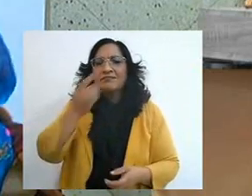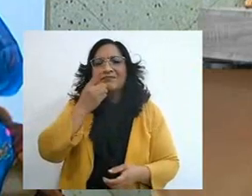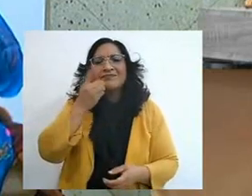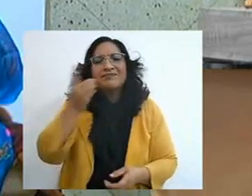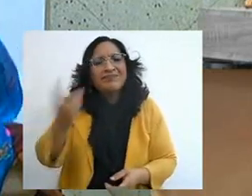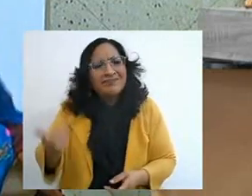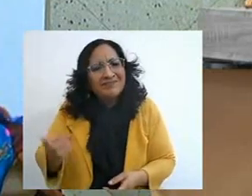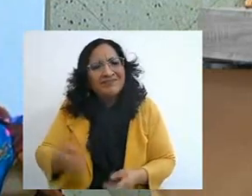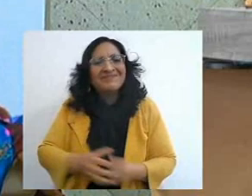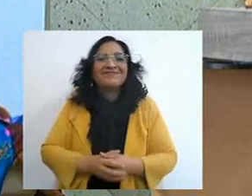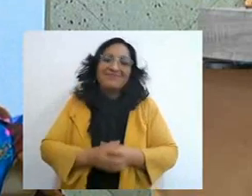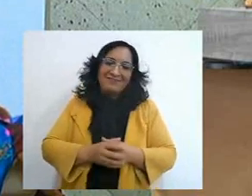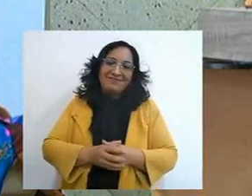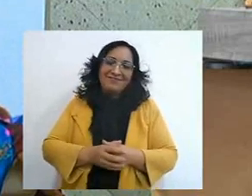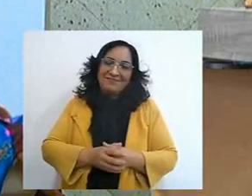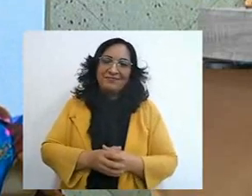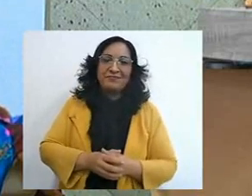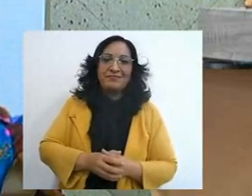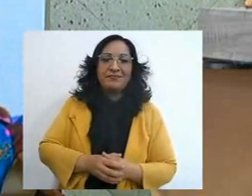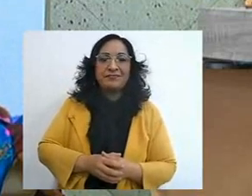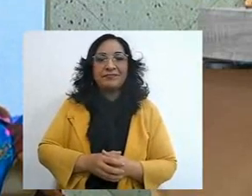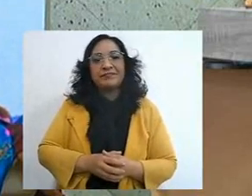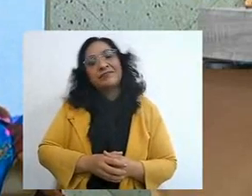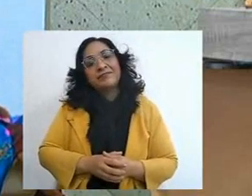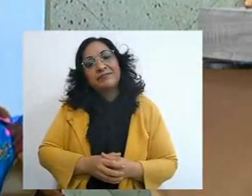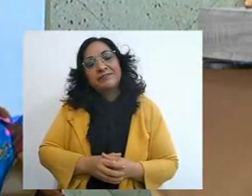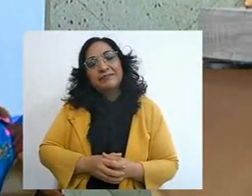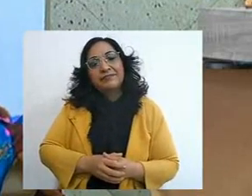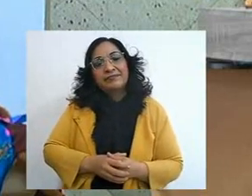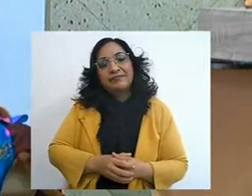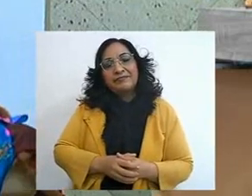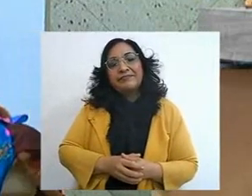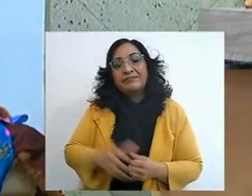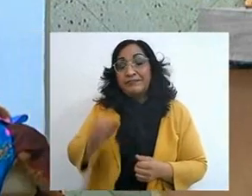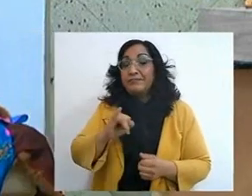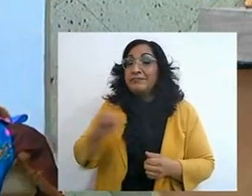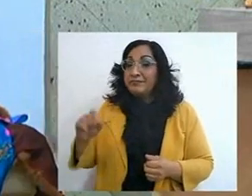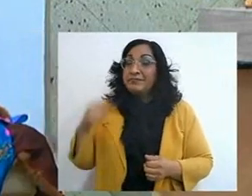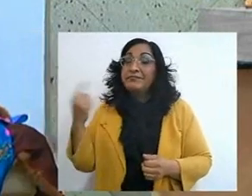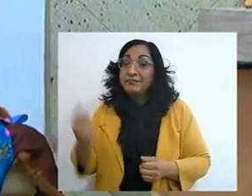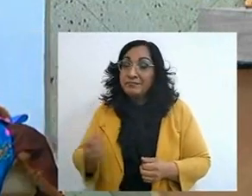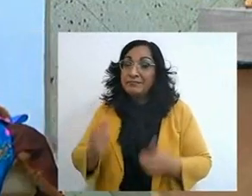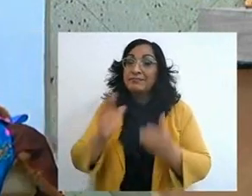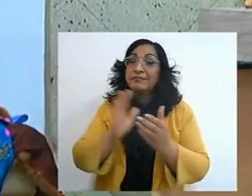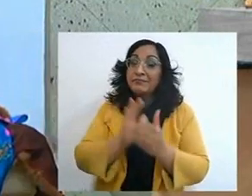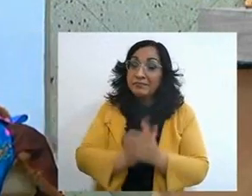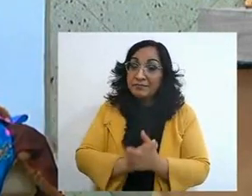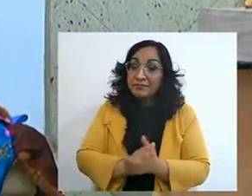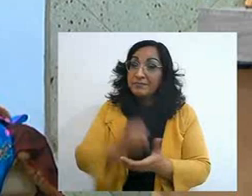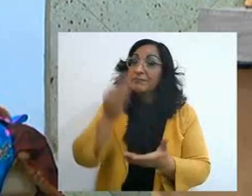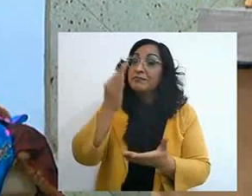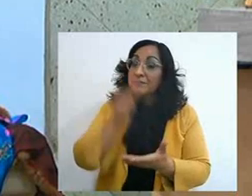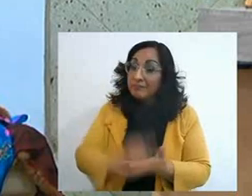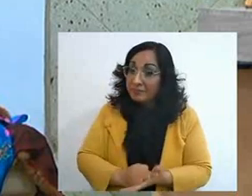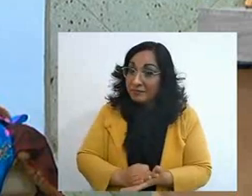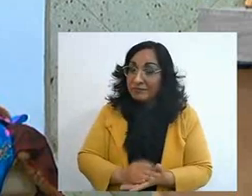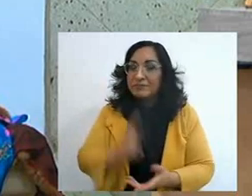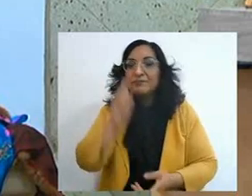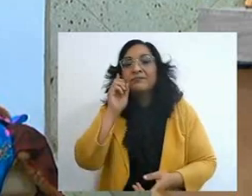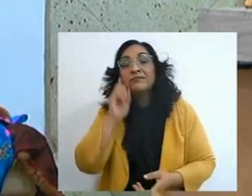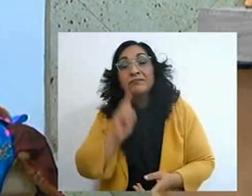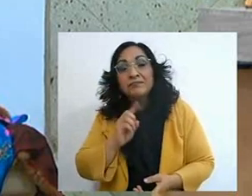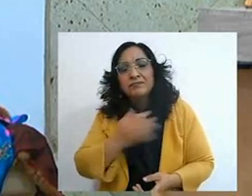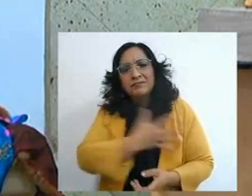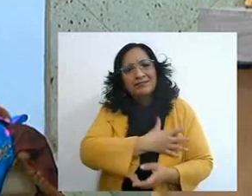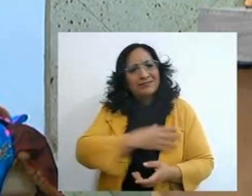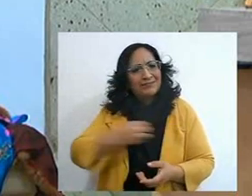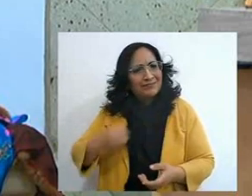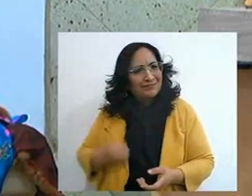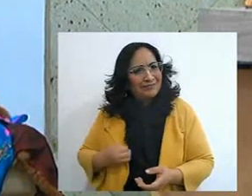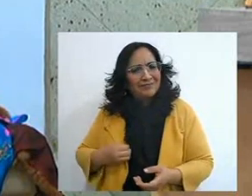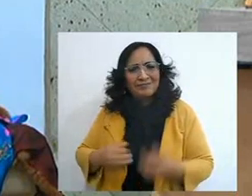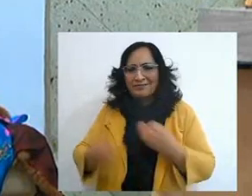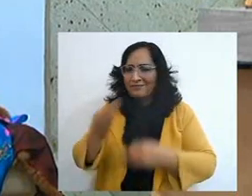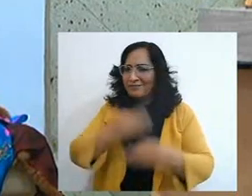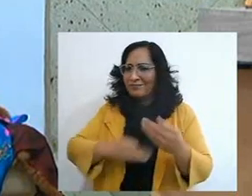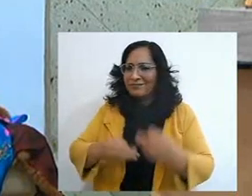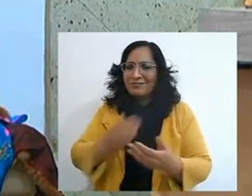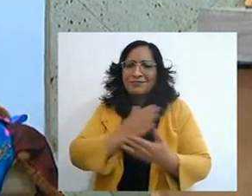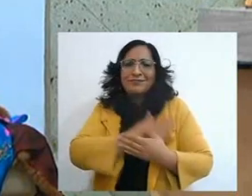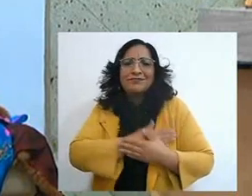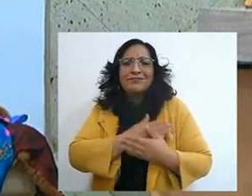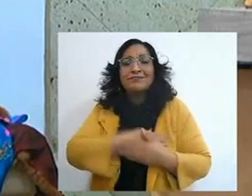obviously the endorsement is from God first, that's right, husband of one wife, children in subjection, all lovers of the Lord,